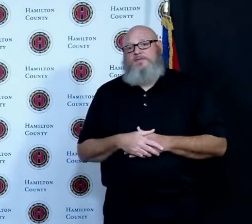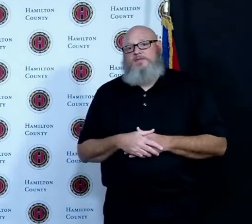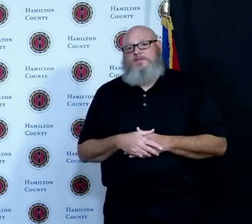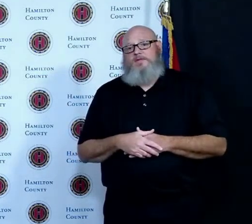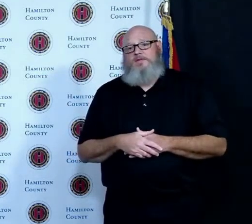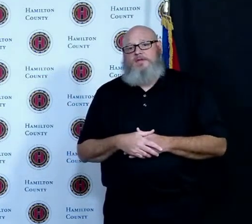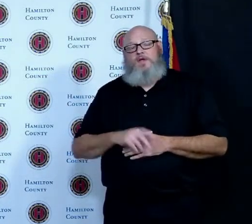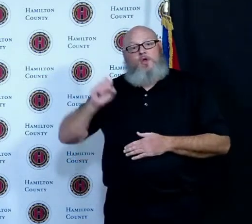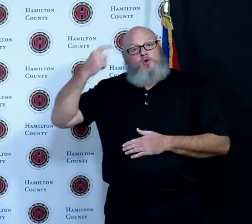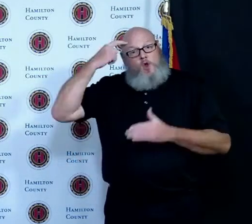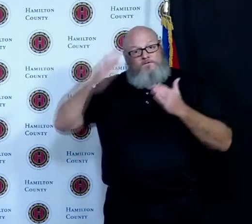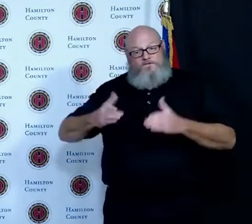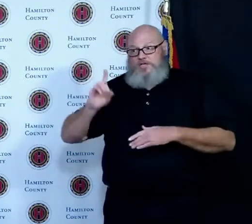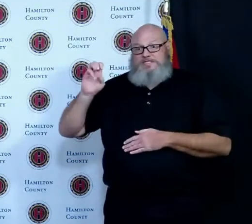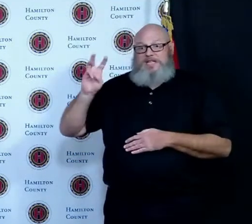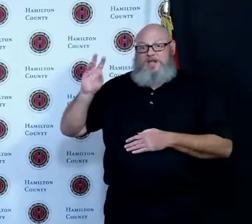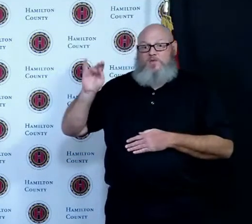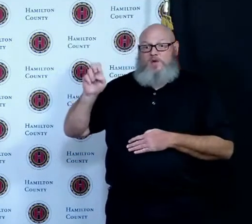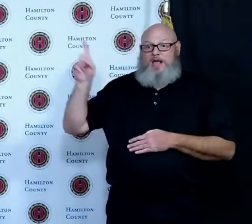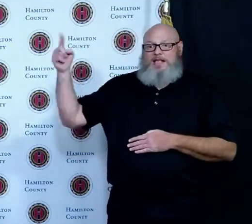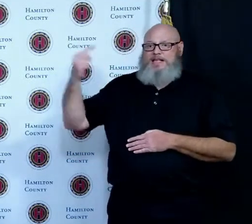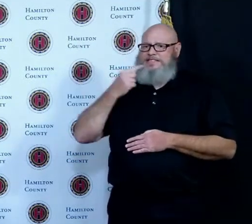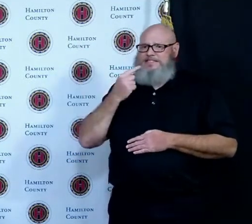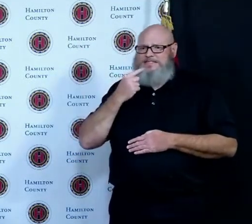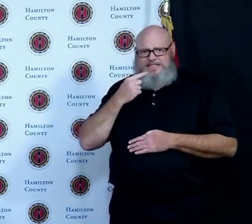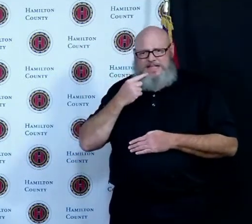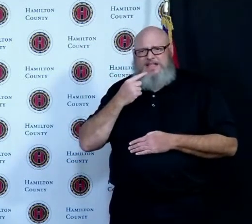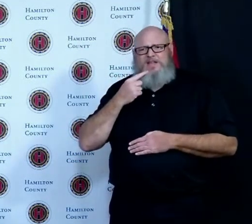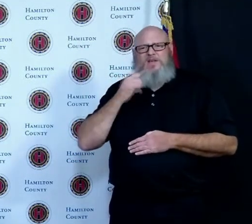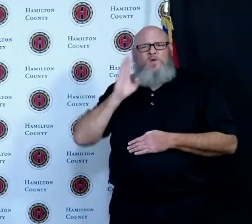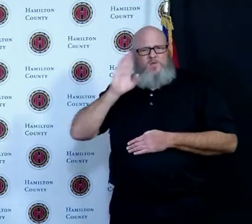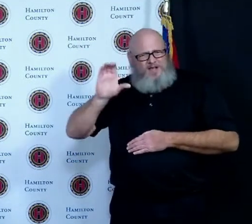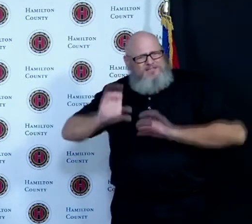to get the vaccine into those that we know have had the greatest impact from Covid-19.